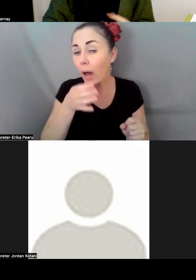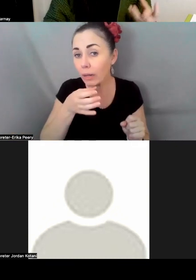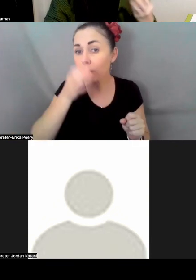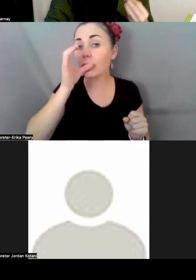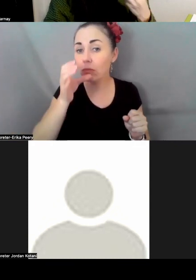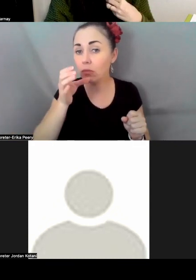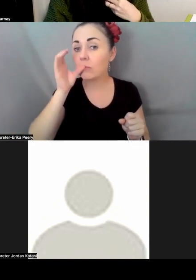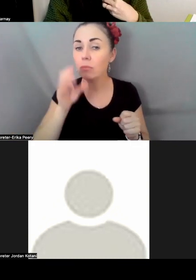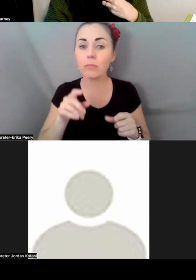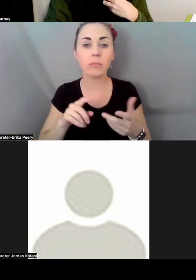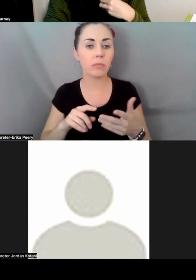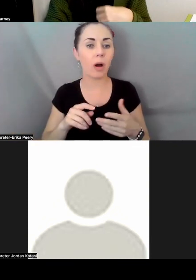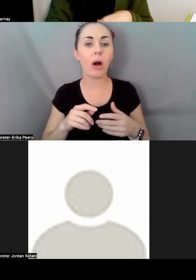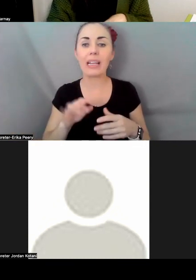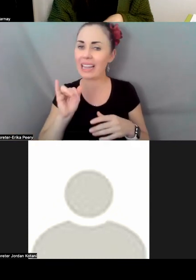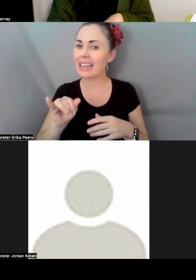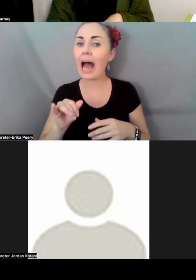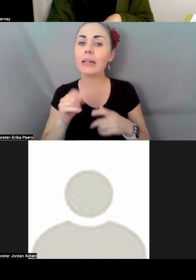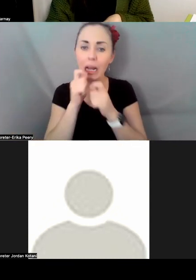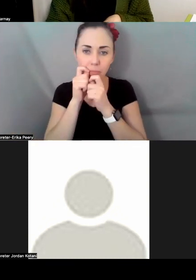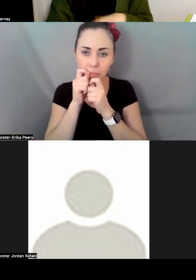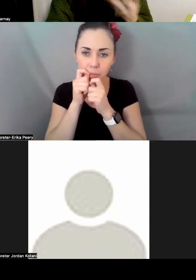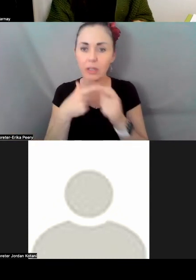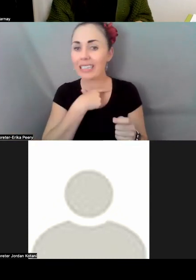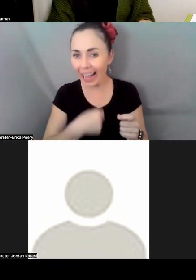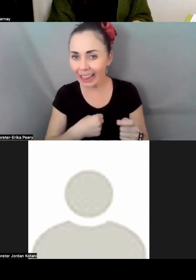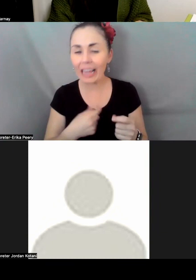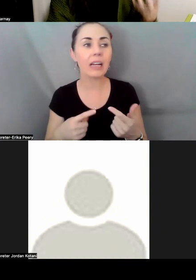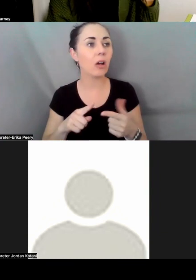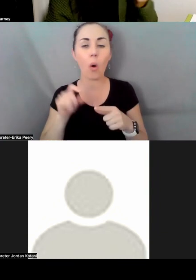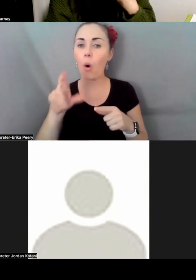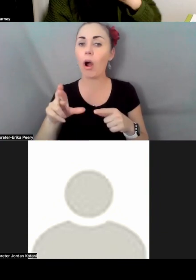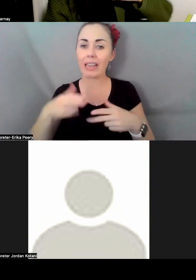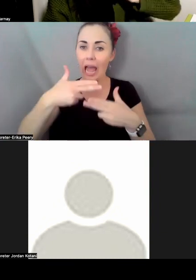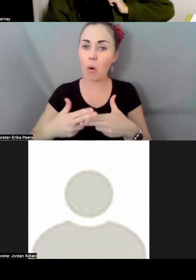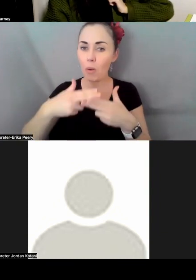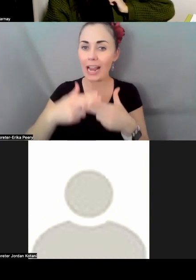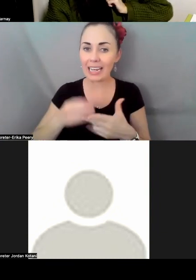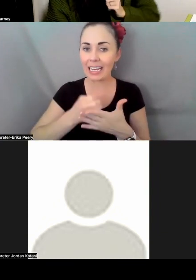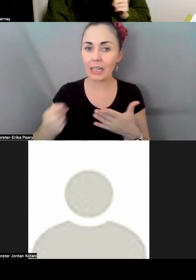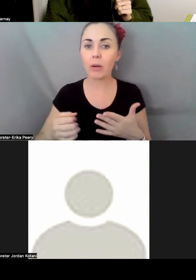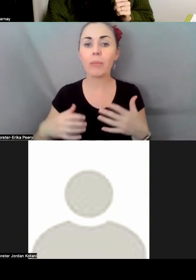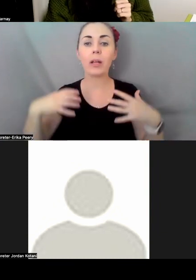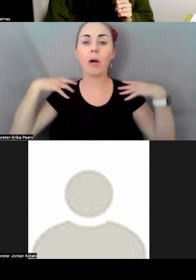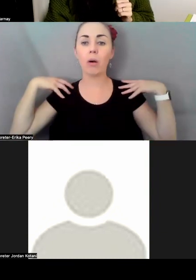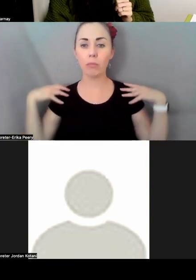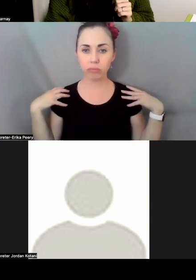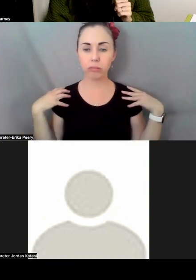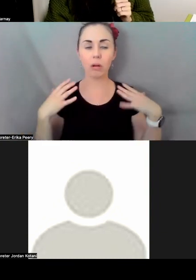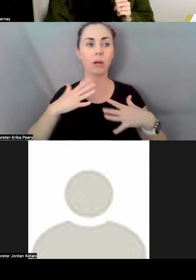Chewing on jewelry. Weighted equipment, vests, backpacks works with proprioception.